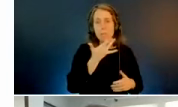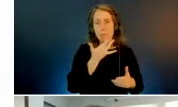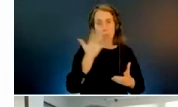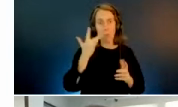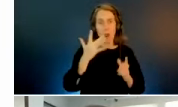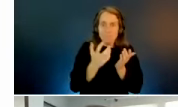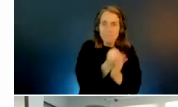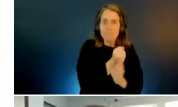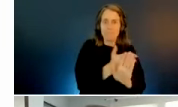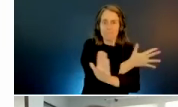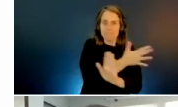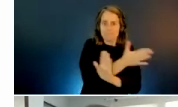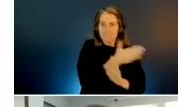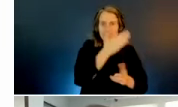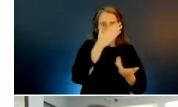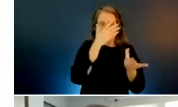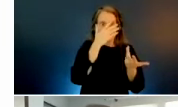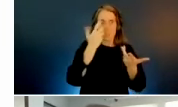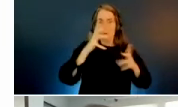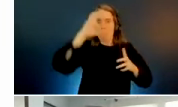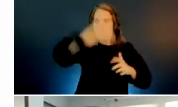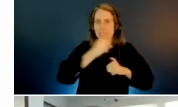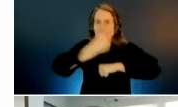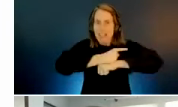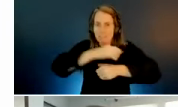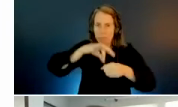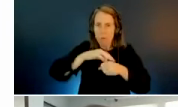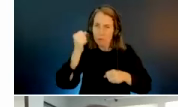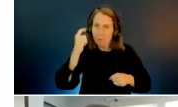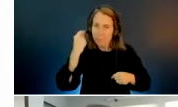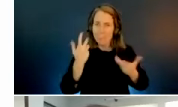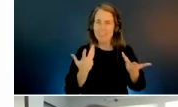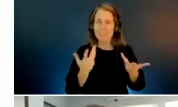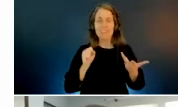everybody with a disability in South Carolina can vote in a way that they're most comfortable with